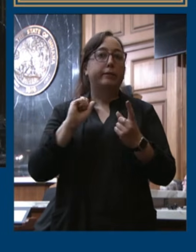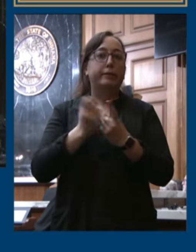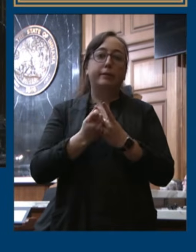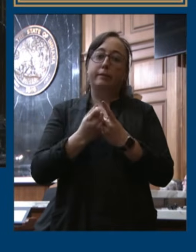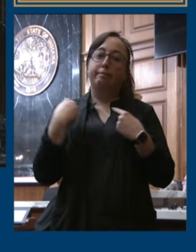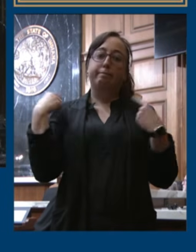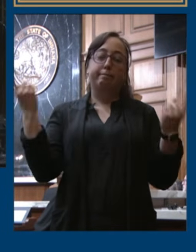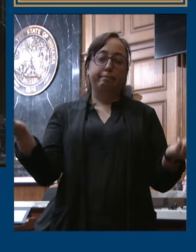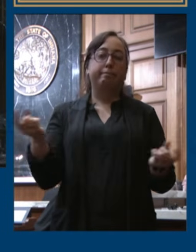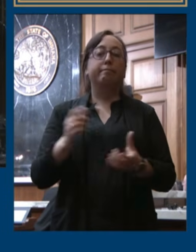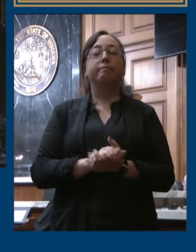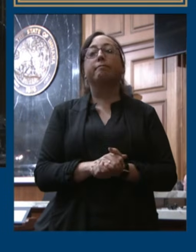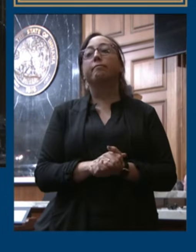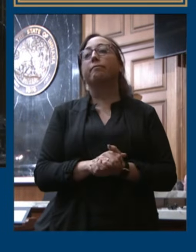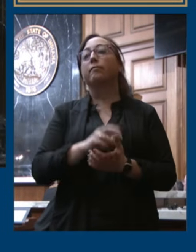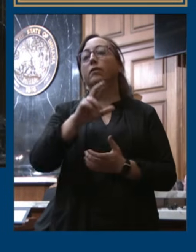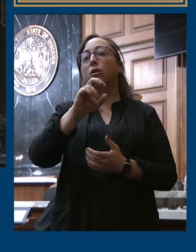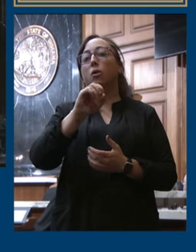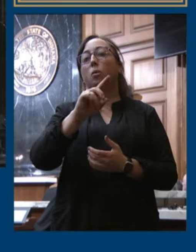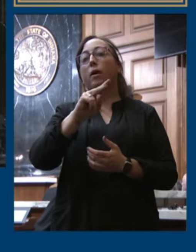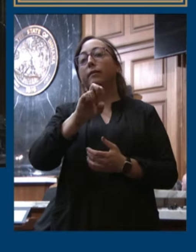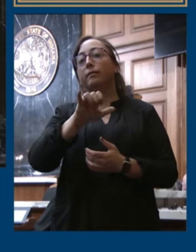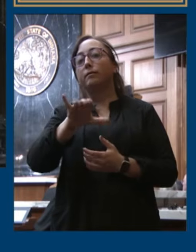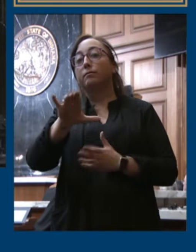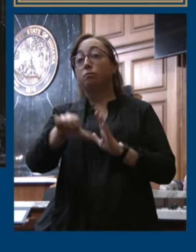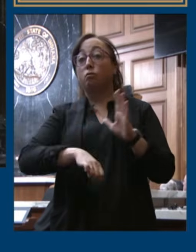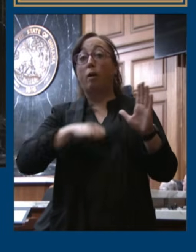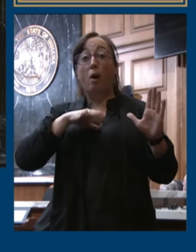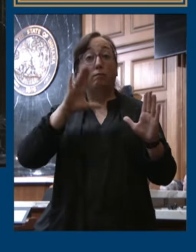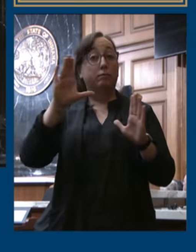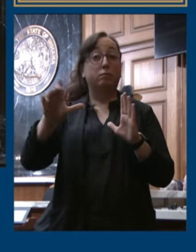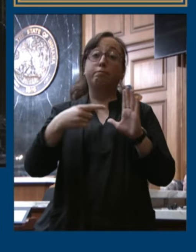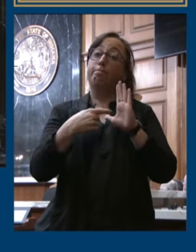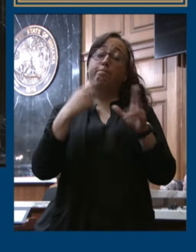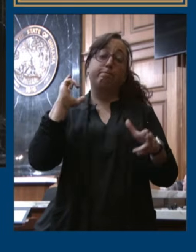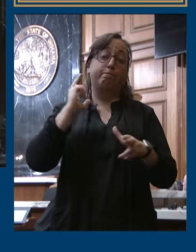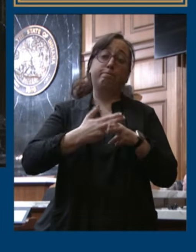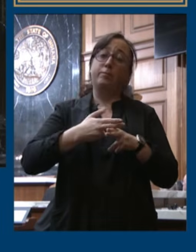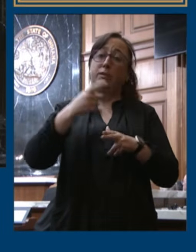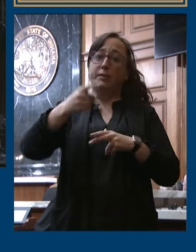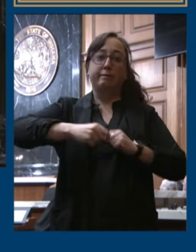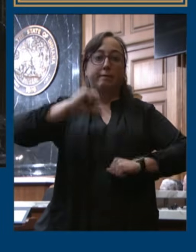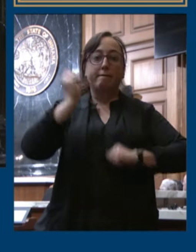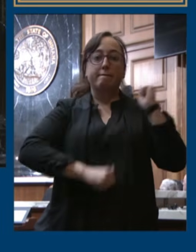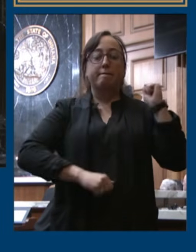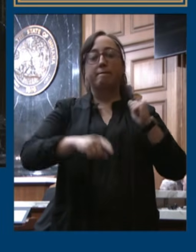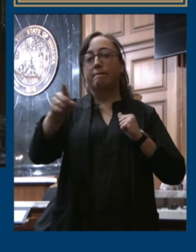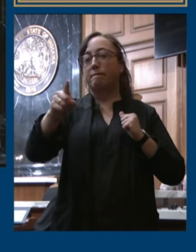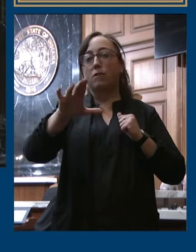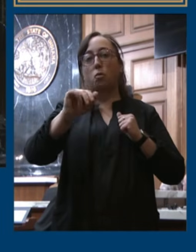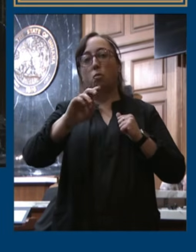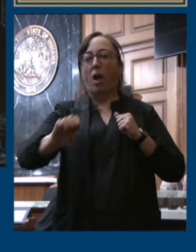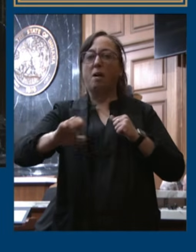RODNEY'S PROUD OF HIS REPUTATION AS BEING TOUGH ON CRIME. SO WITH SO MUCH GOING ON, WHY WOULD HE DEDICATE LIMITED